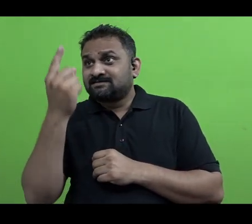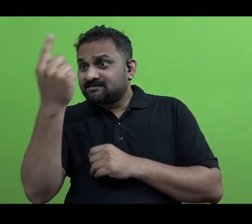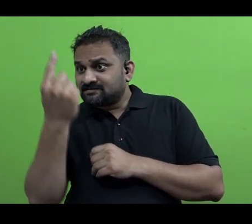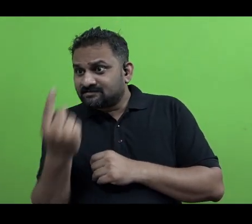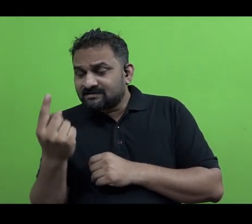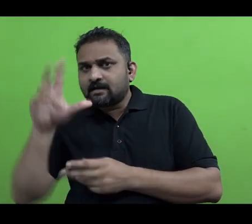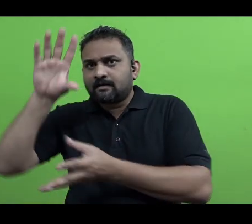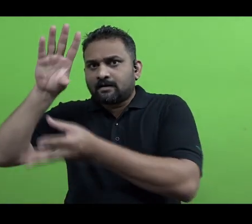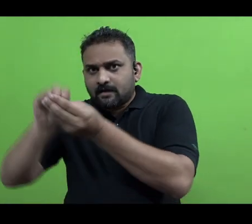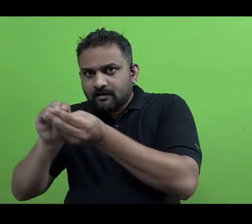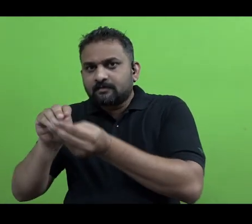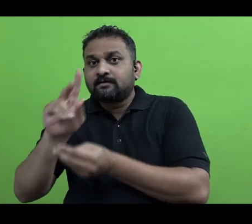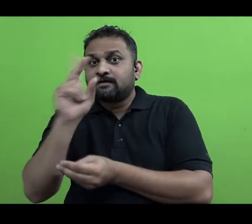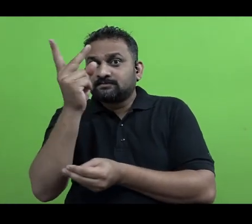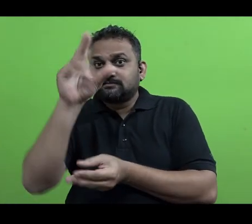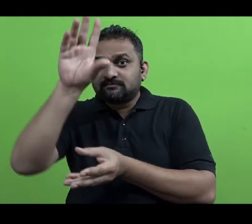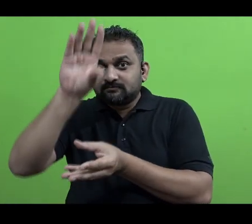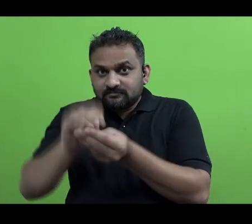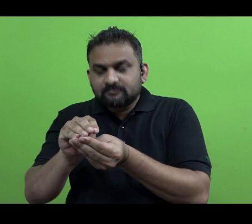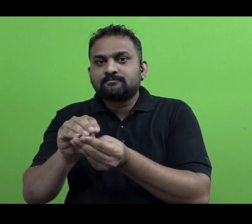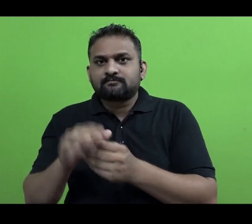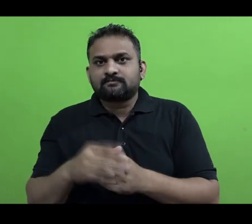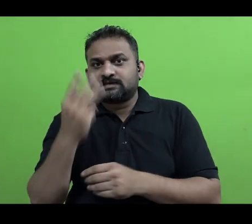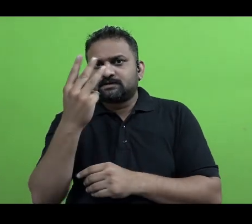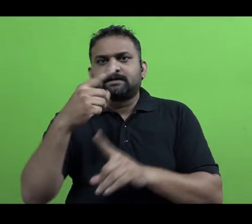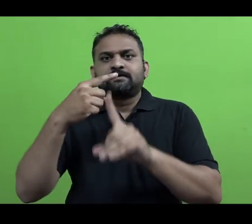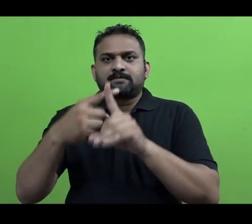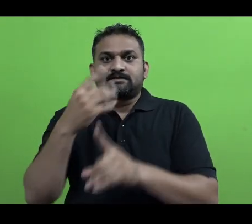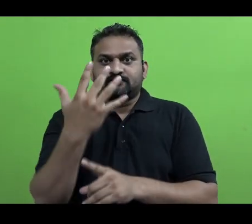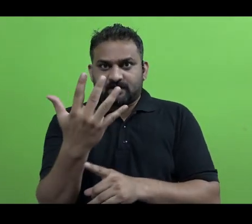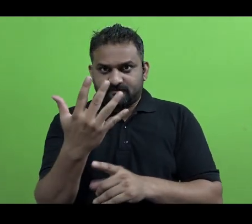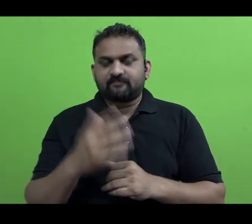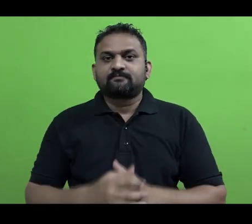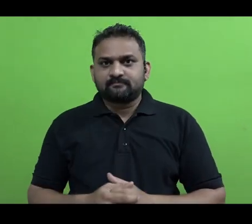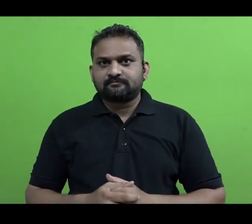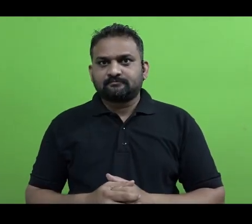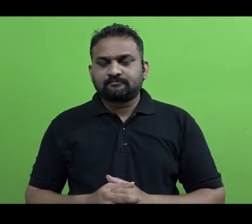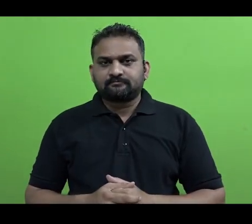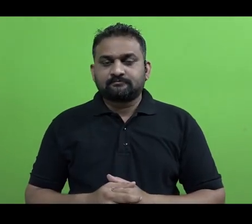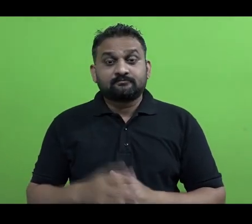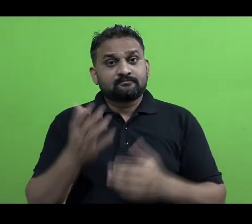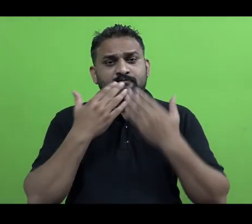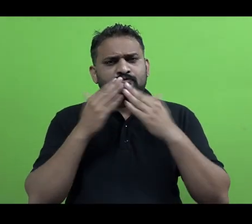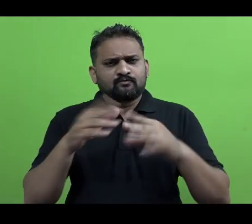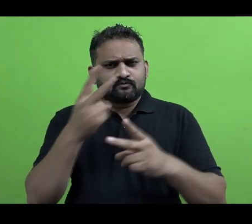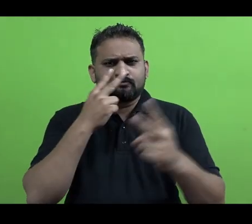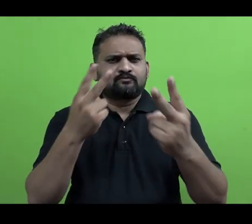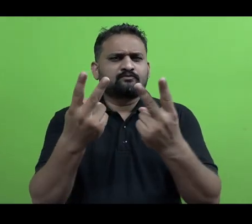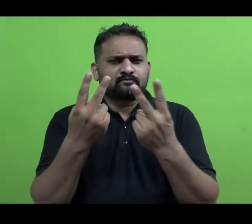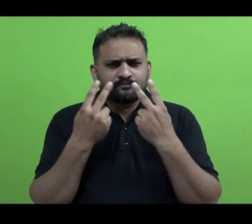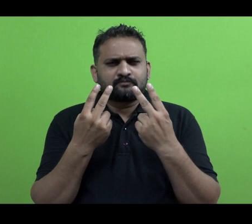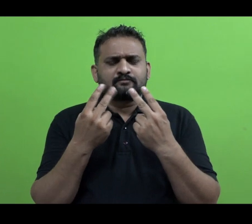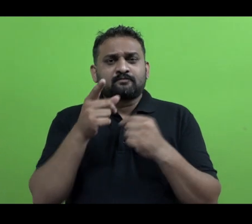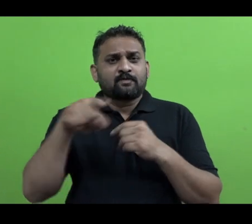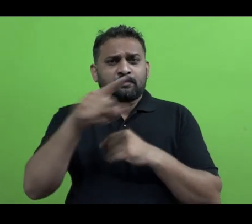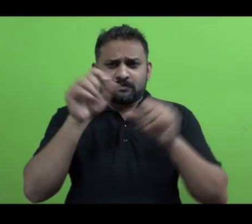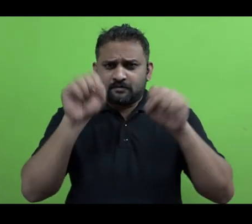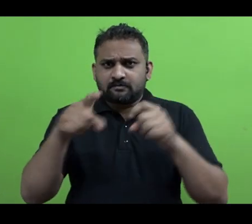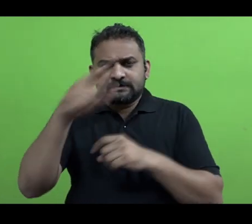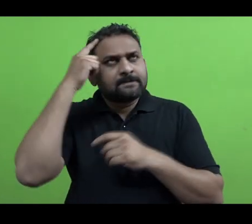in the units place. So we need to add three plus five. Children, some of you will add these numbers